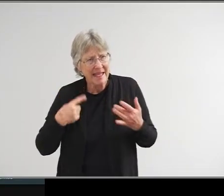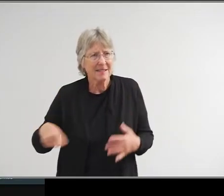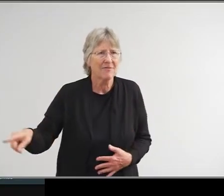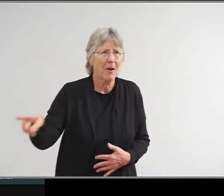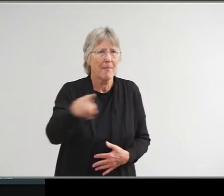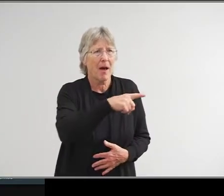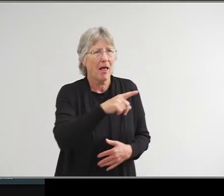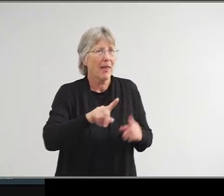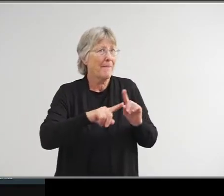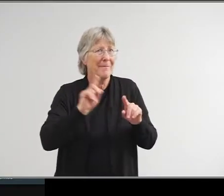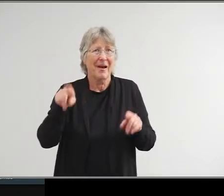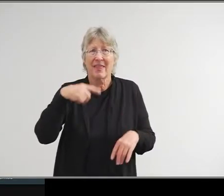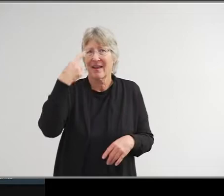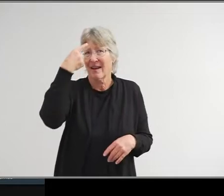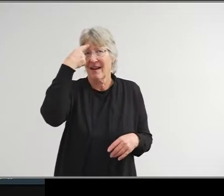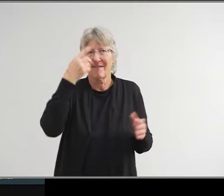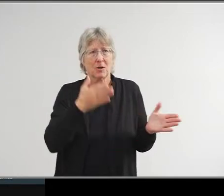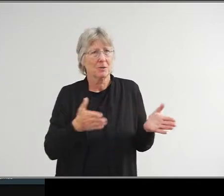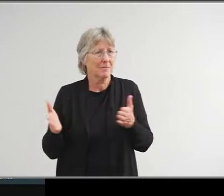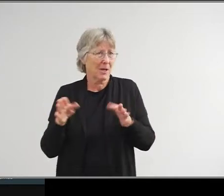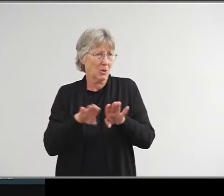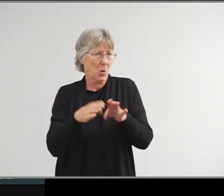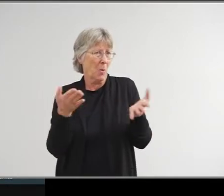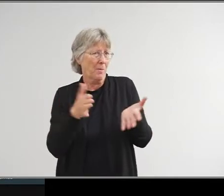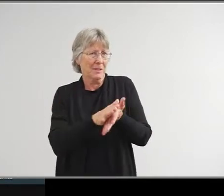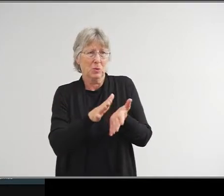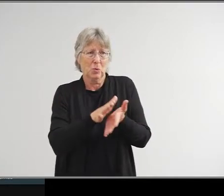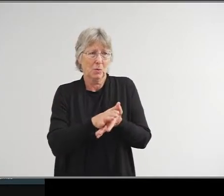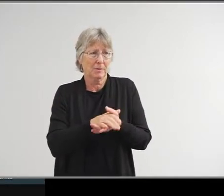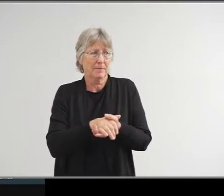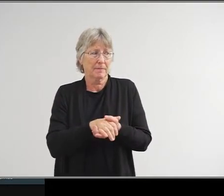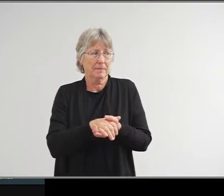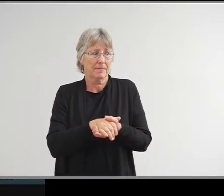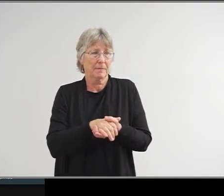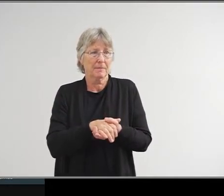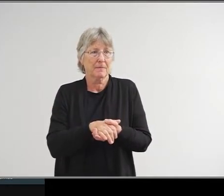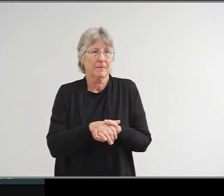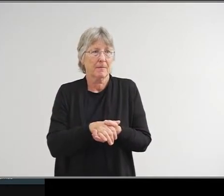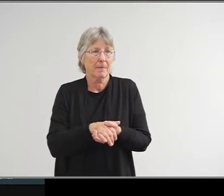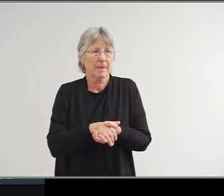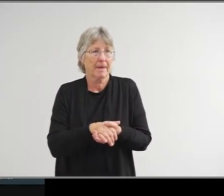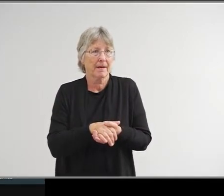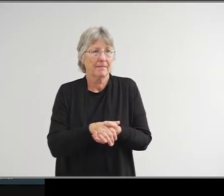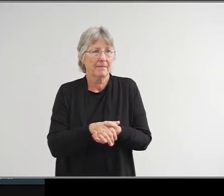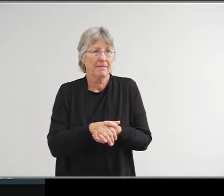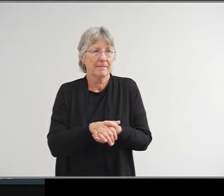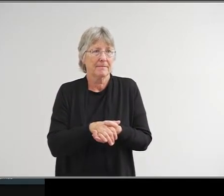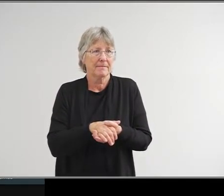But the governor's plan to reopen schools is going to take more than just money